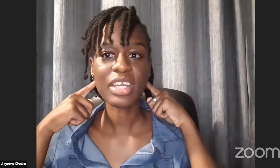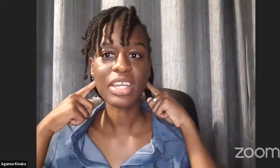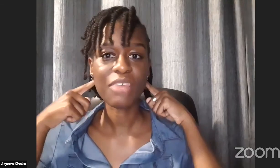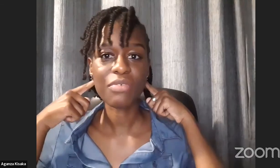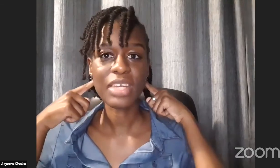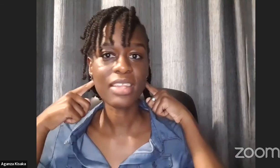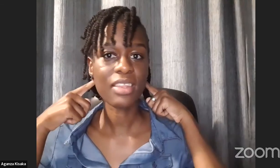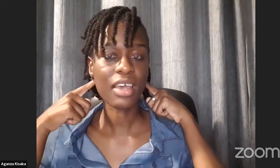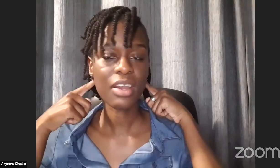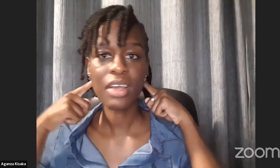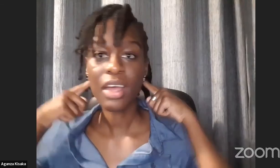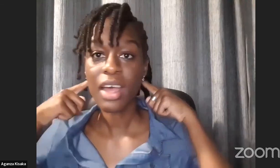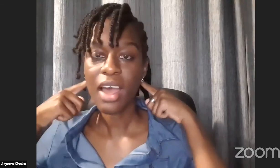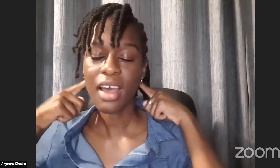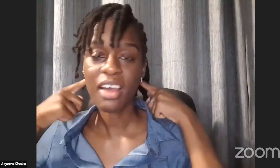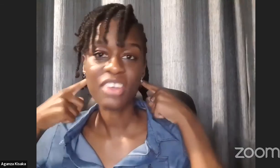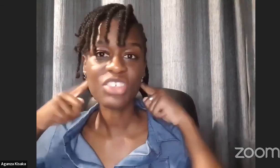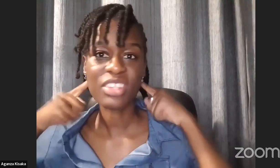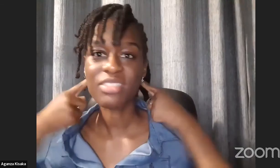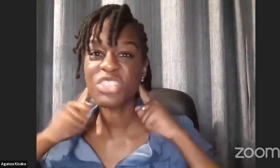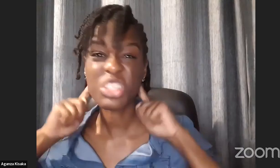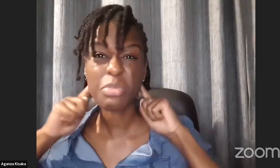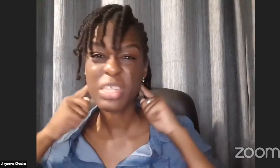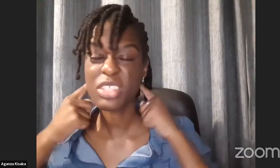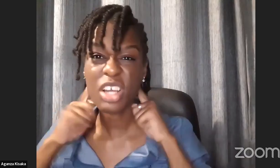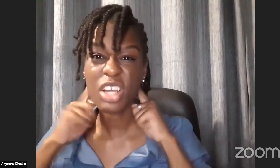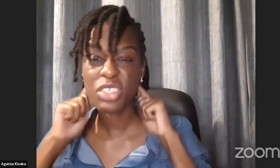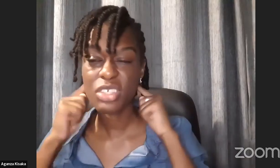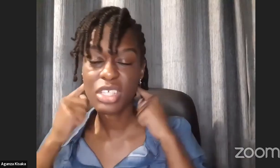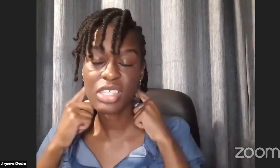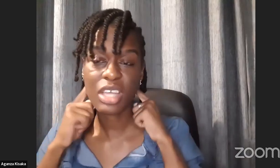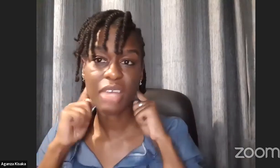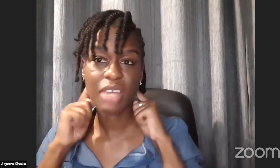you can get really in there and just massage inside.